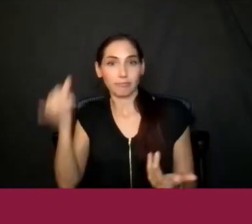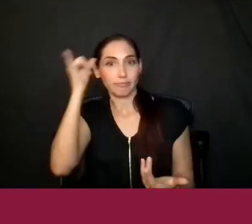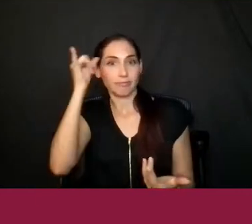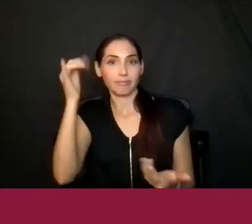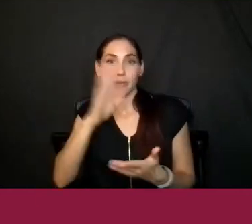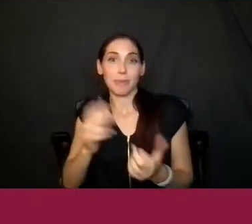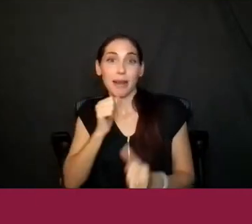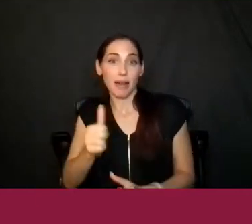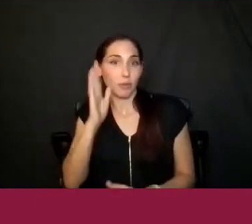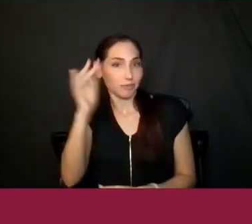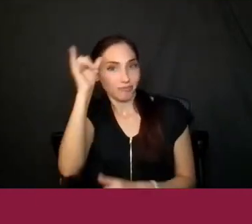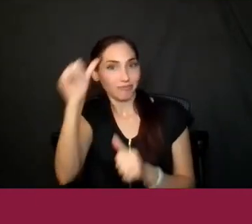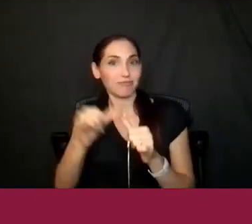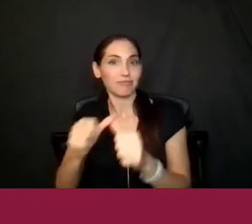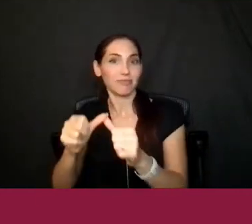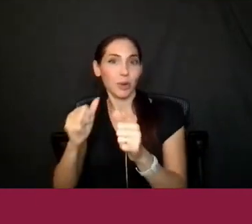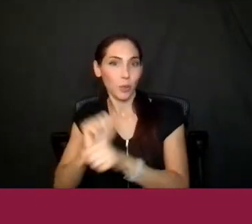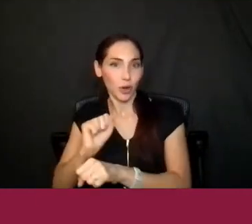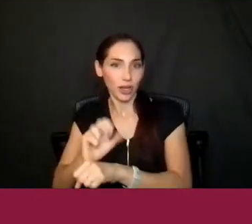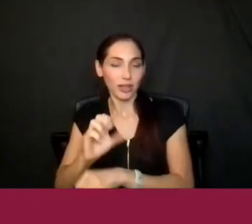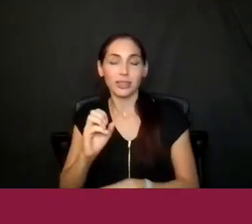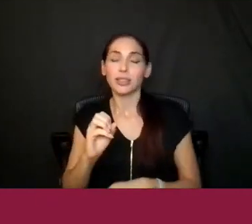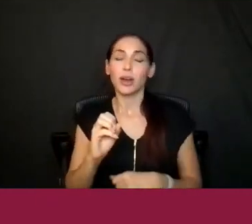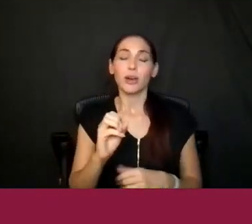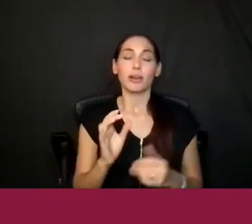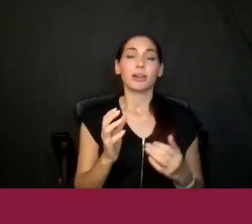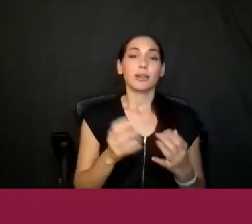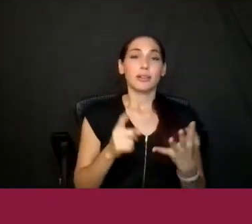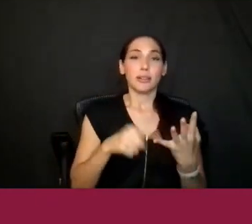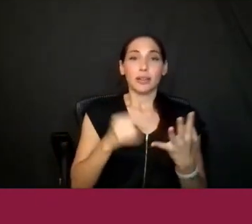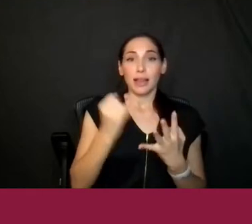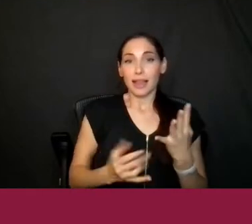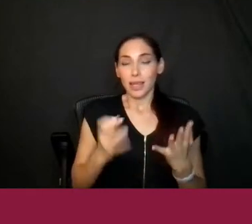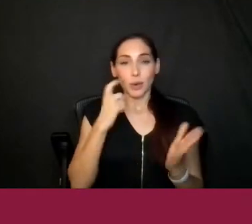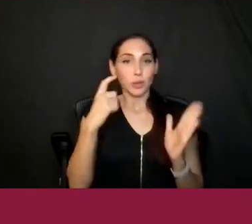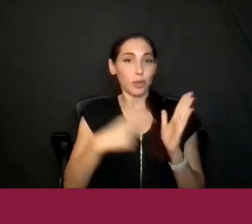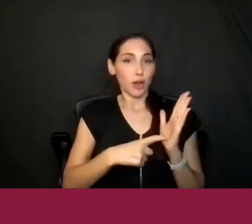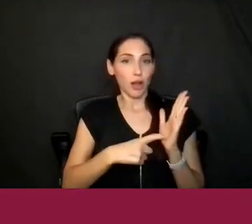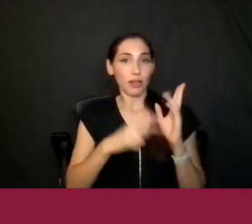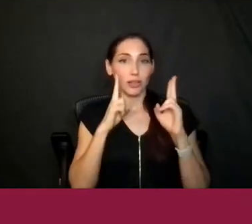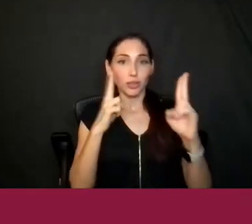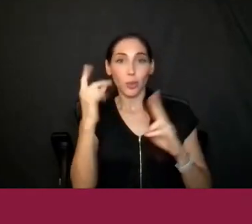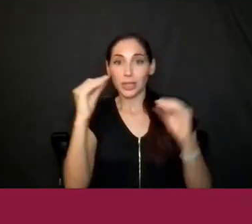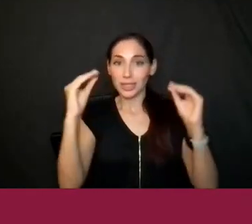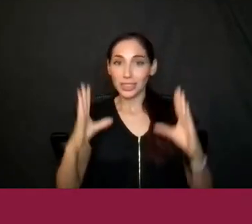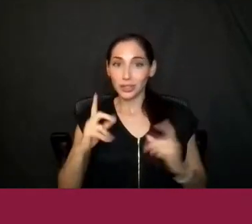Finally, I want to acknowledge, uh, one of our faculty members in particular, Charles Gordon,